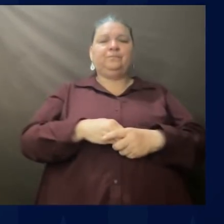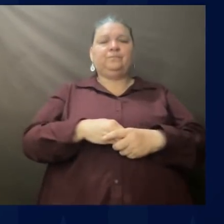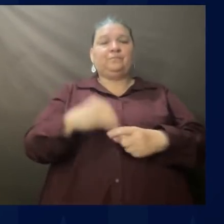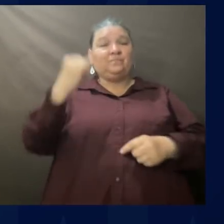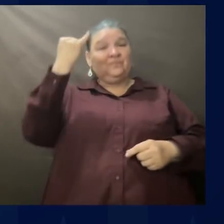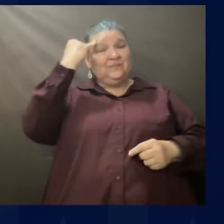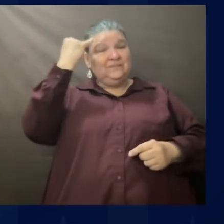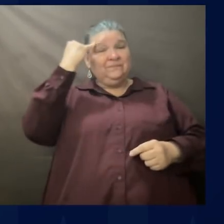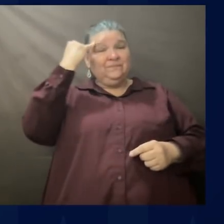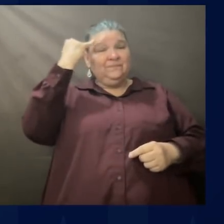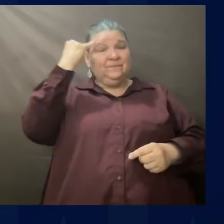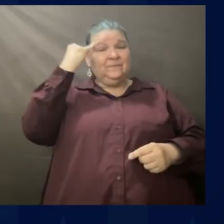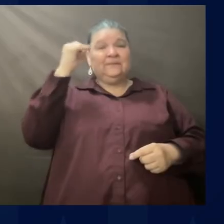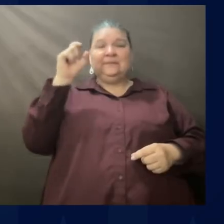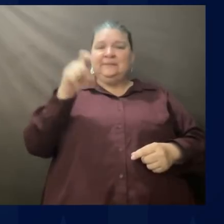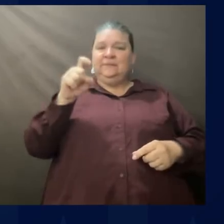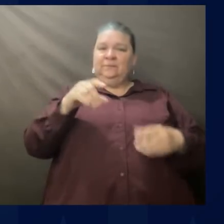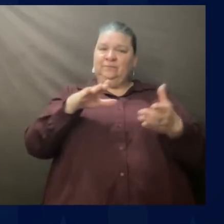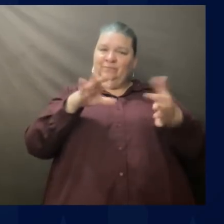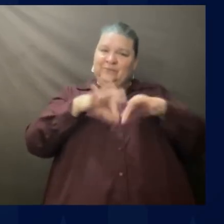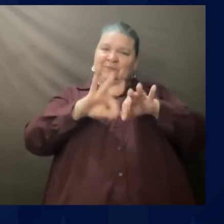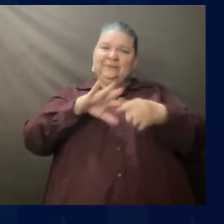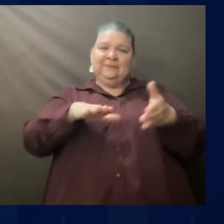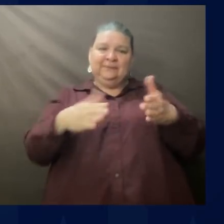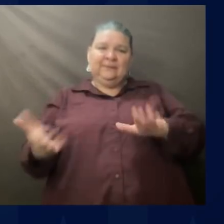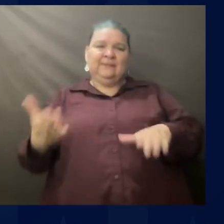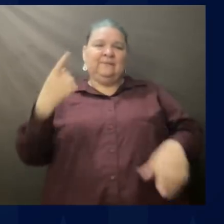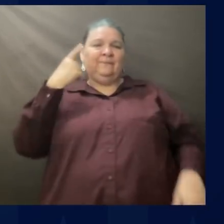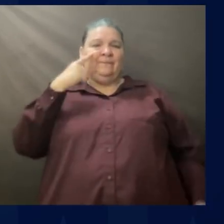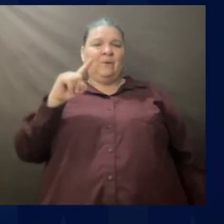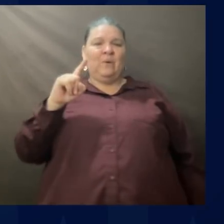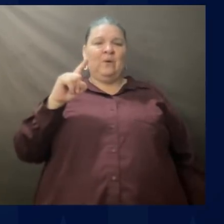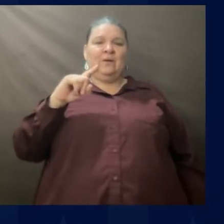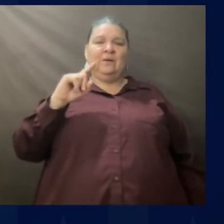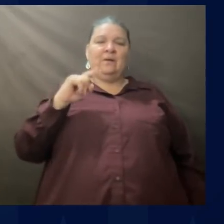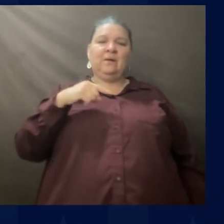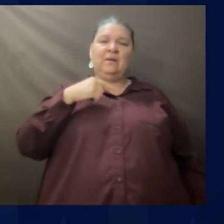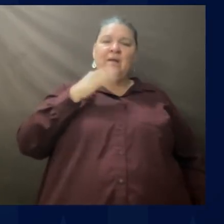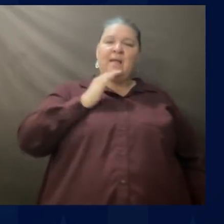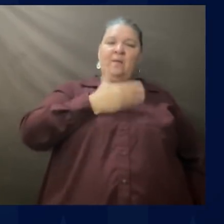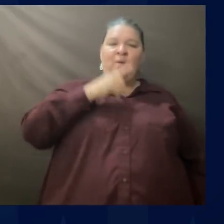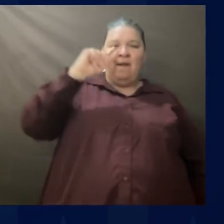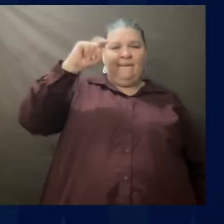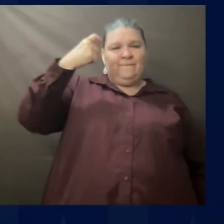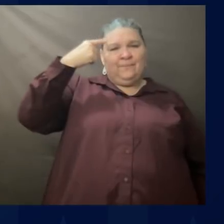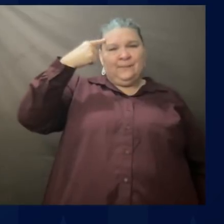It’s more than just our form of government, it is part of the very soul of America.